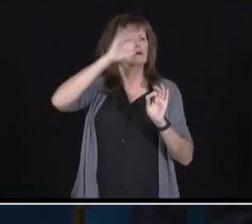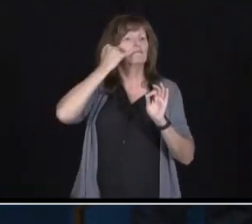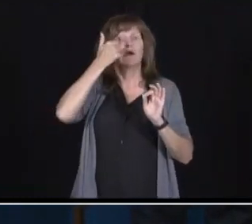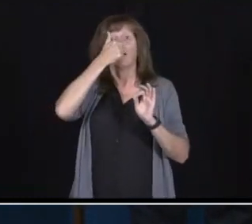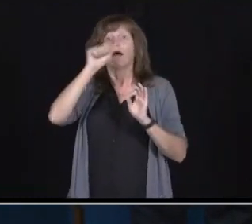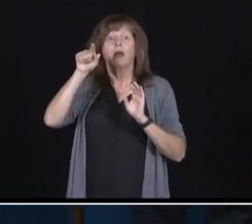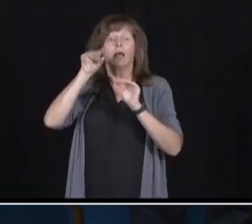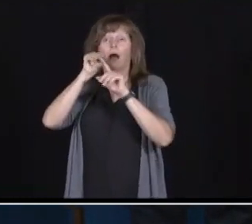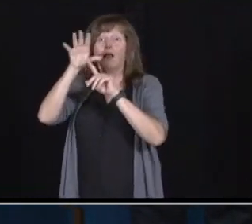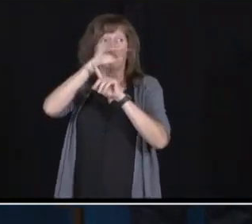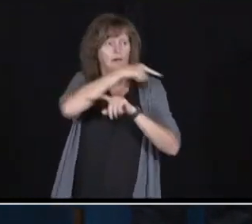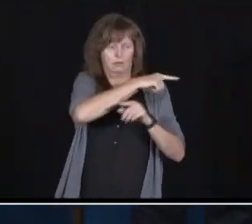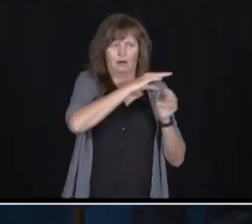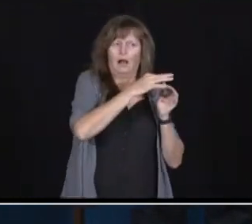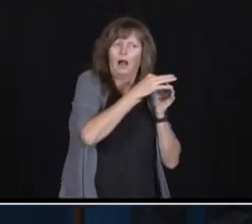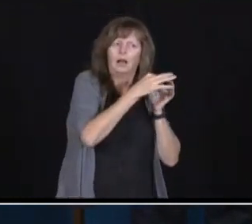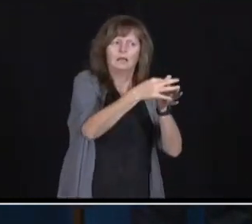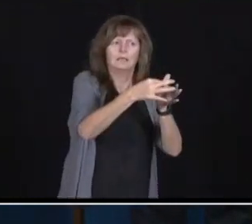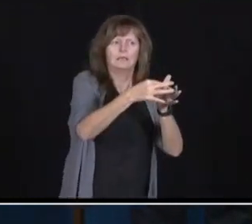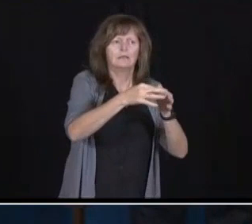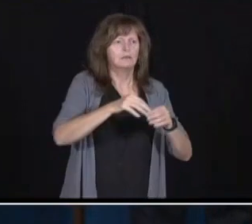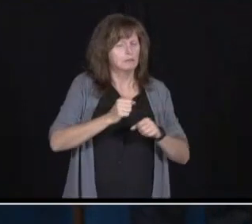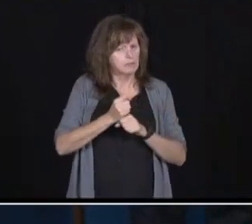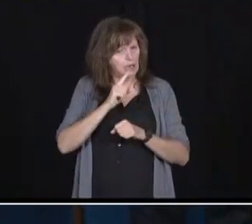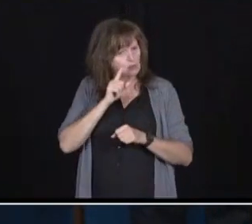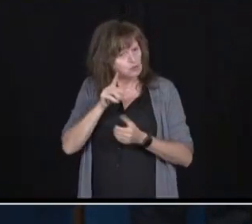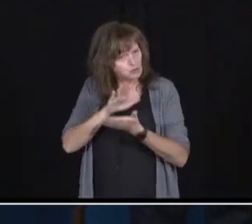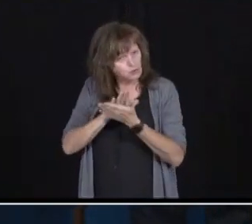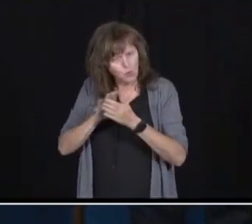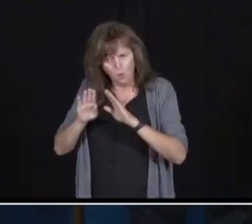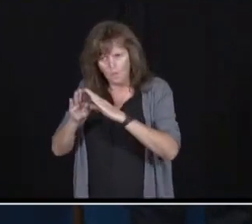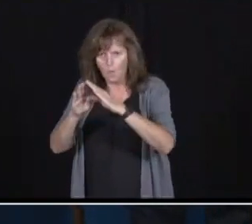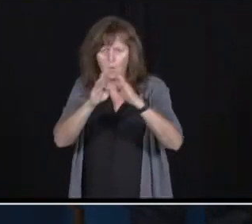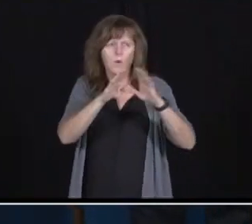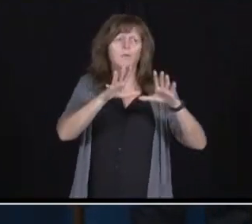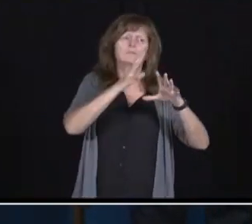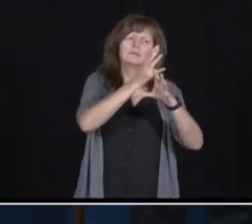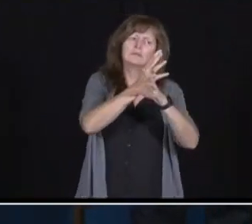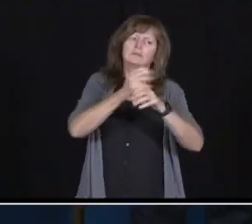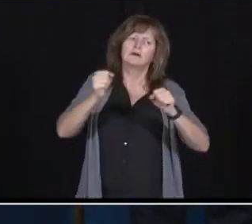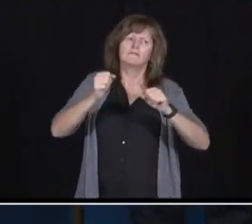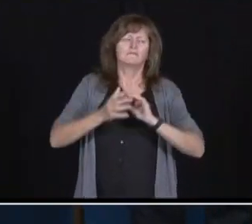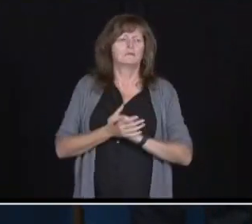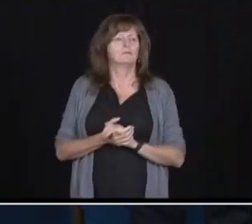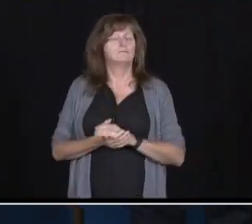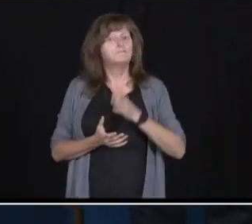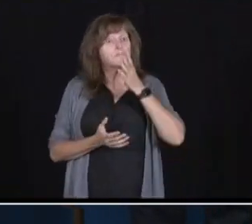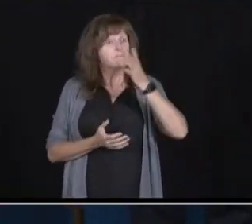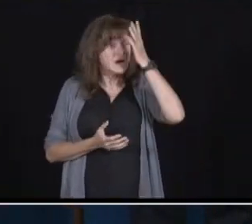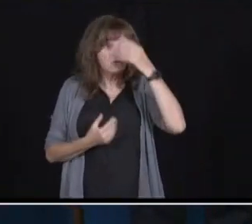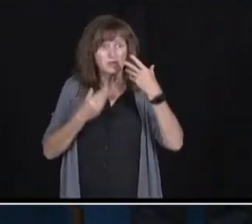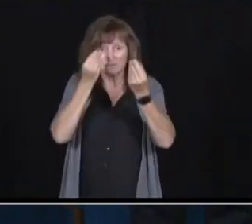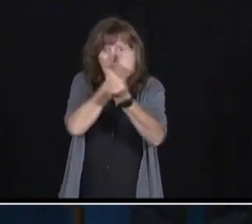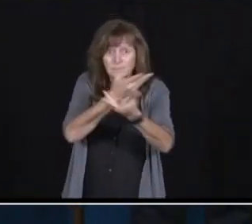in ensuring our school can reopen safely. Parents, this is what you need to know. First,